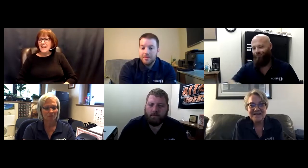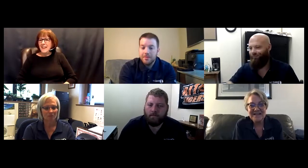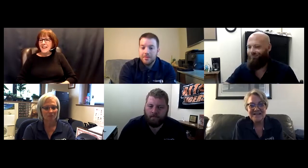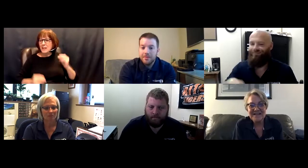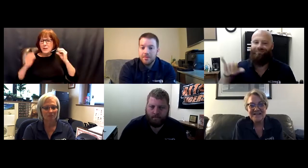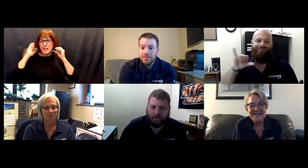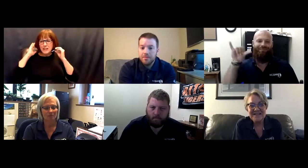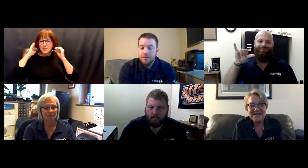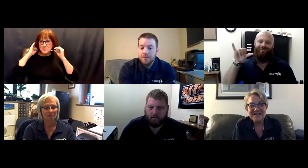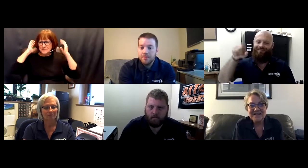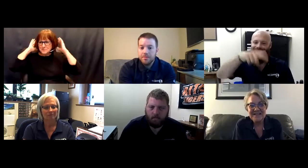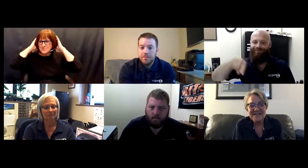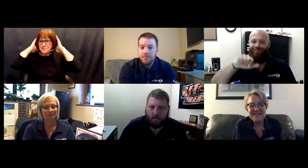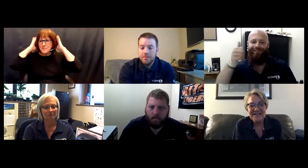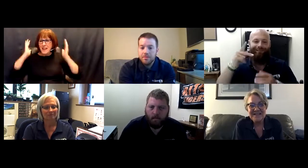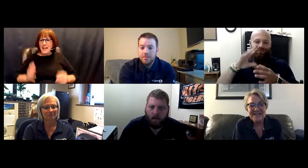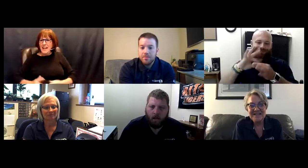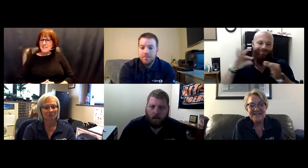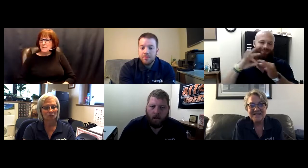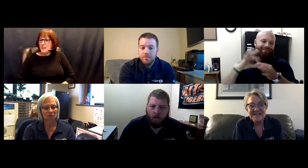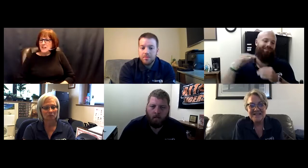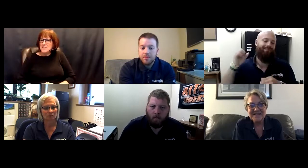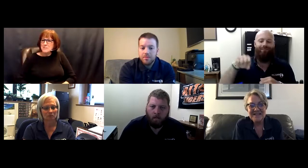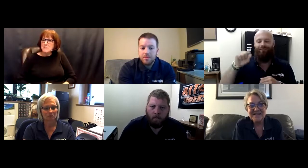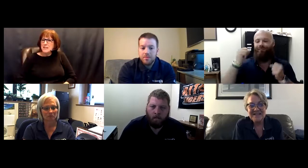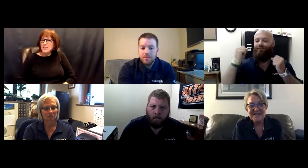Hi. Cody here as everyone else has mentioned